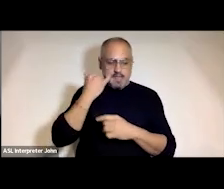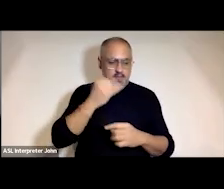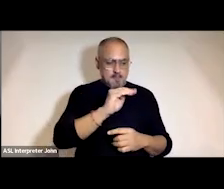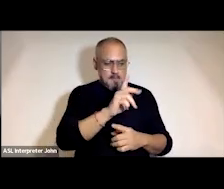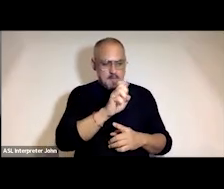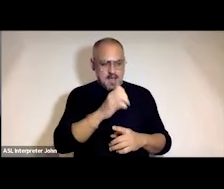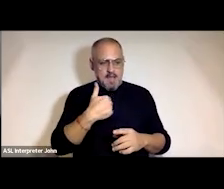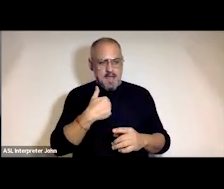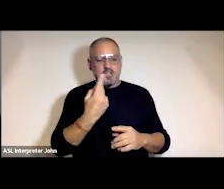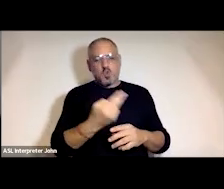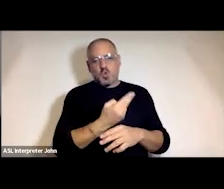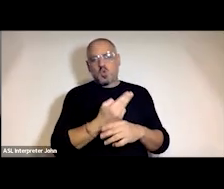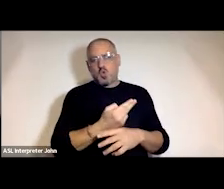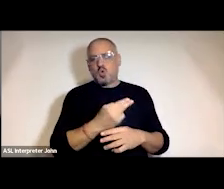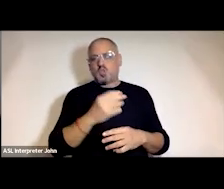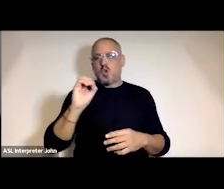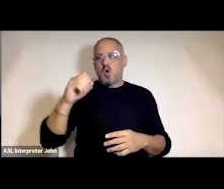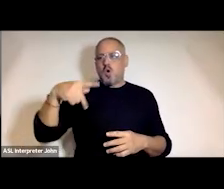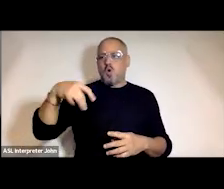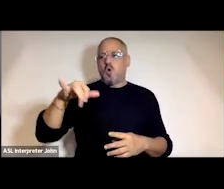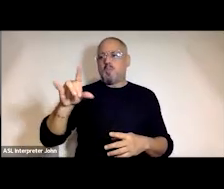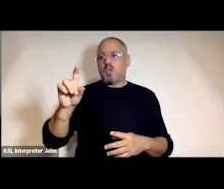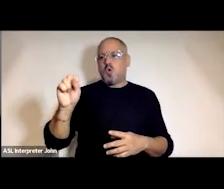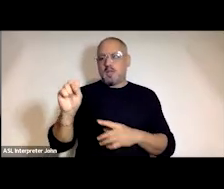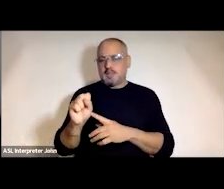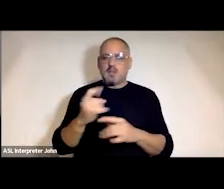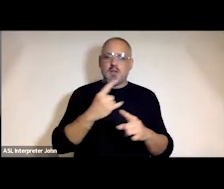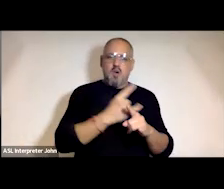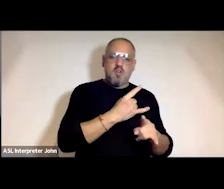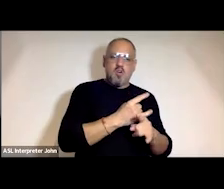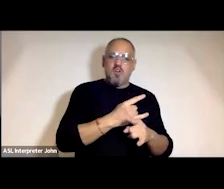he would use opiates primarily or alcohol at times